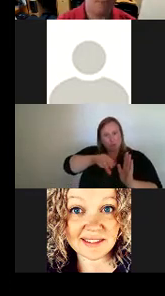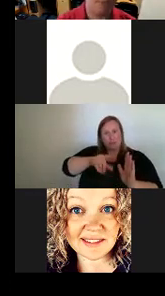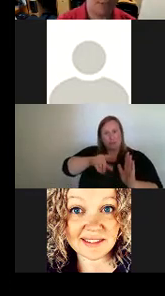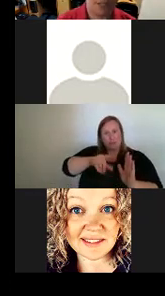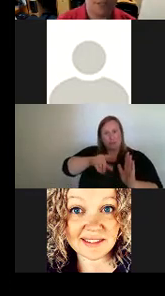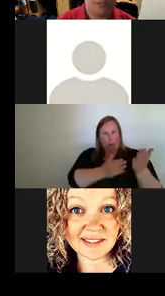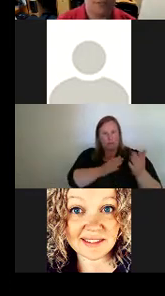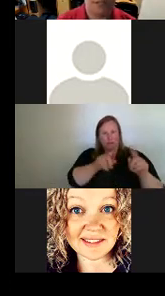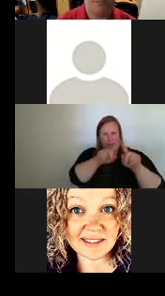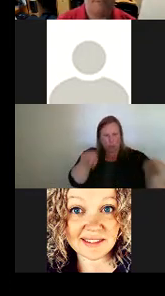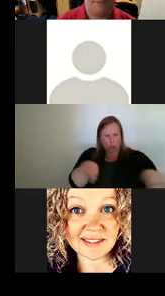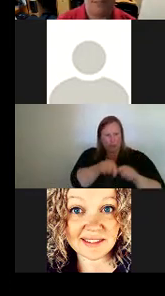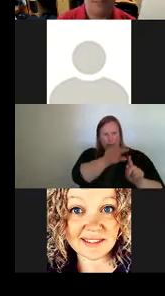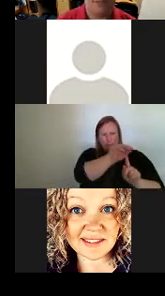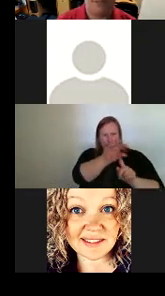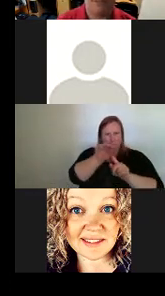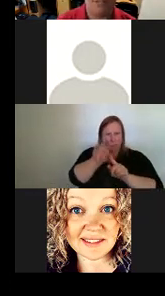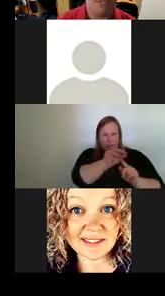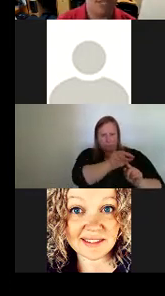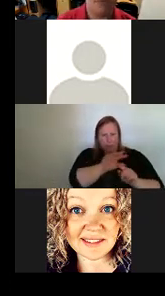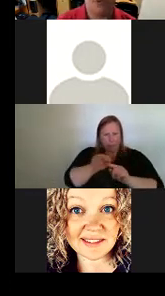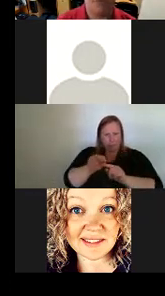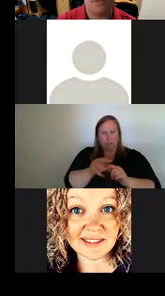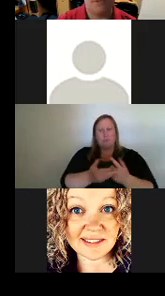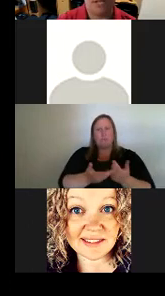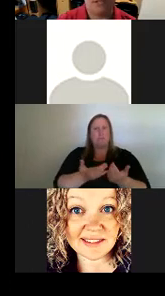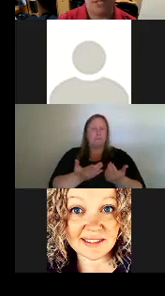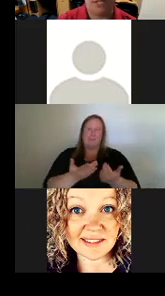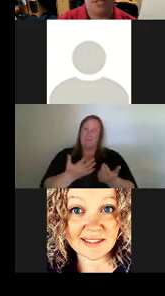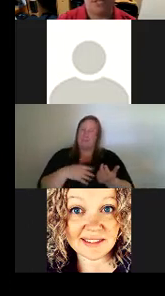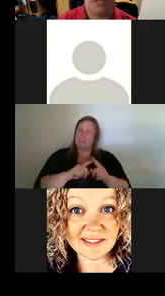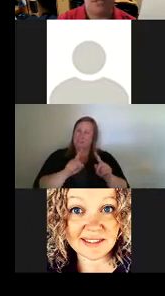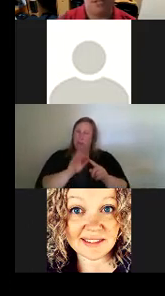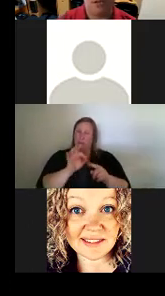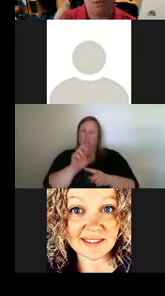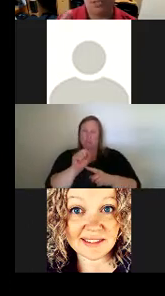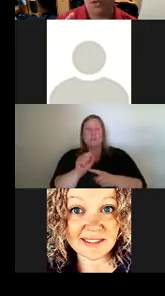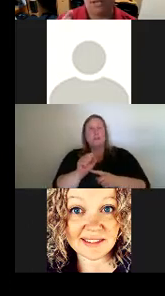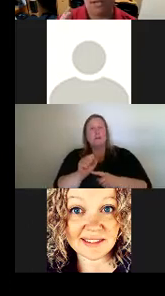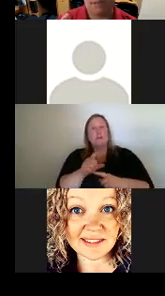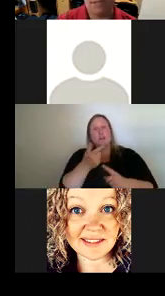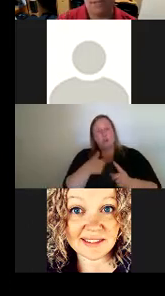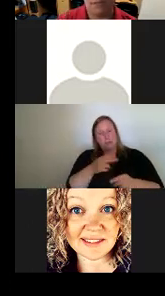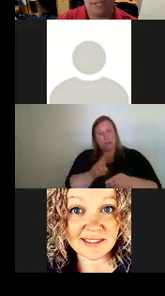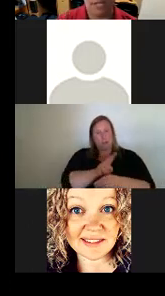YOU COULD ACTUALLY EITHER -- THEIR FEATURES KEEP GROWING, BUT YOU COULD ACTUALLY TAKE AN OCR IMAGE THAT YOU SCANNED IN,